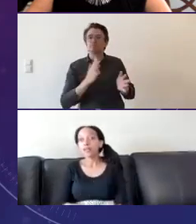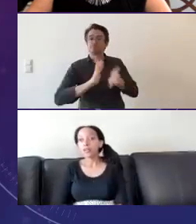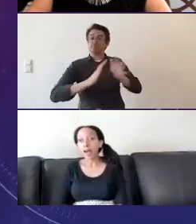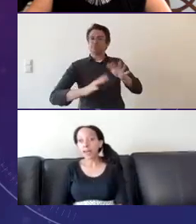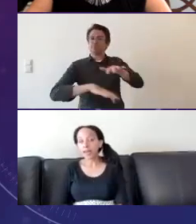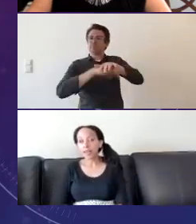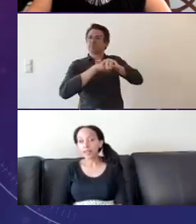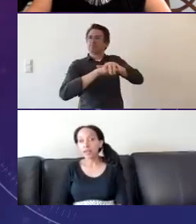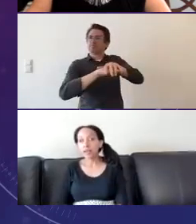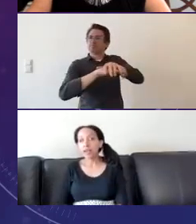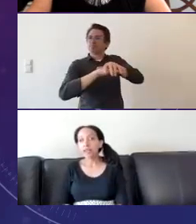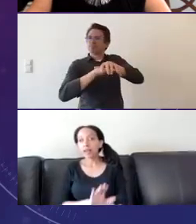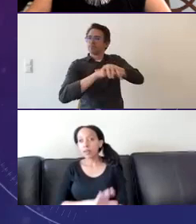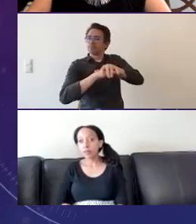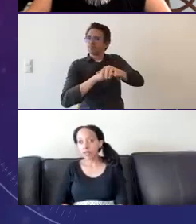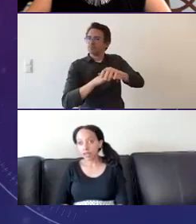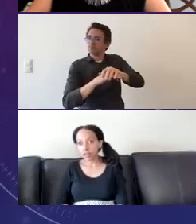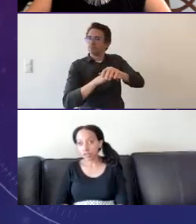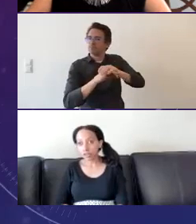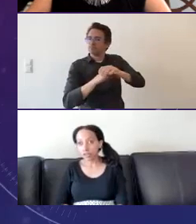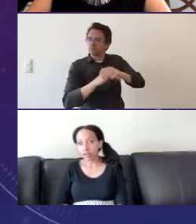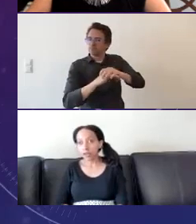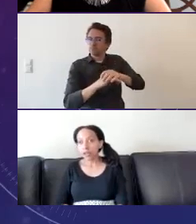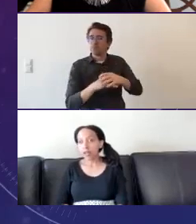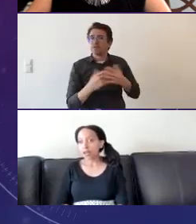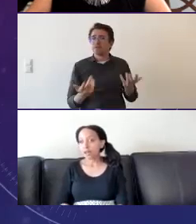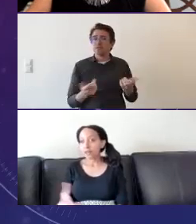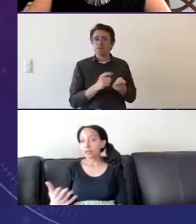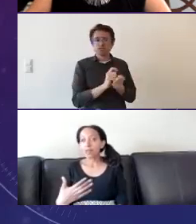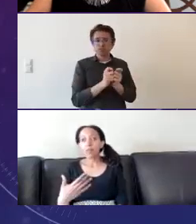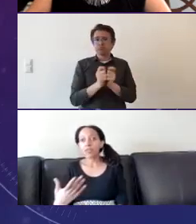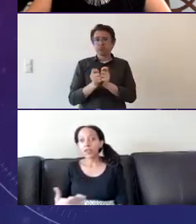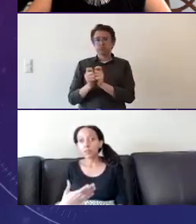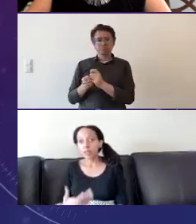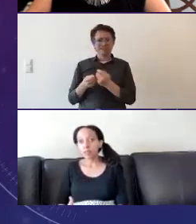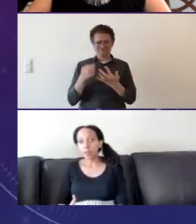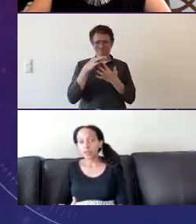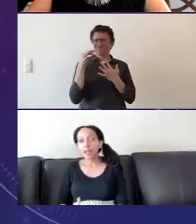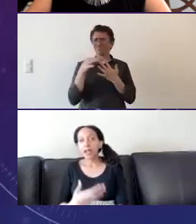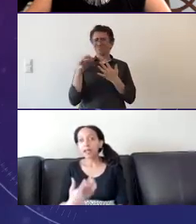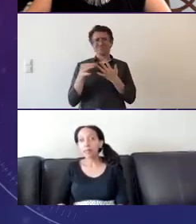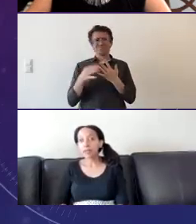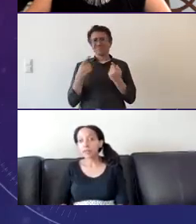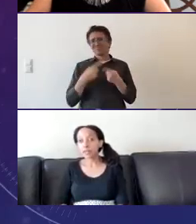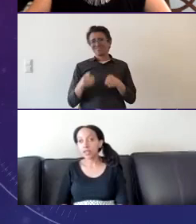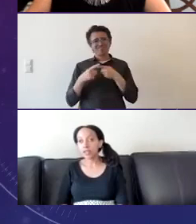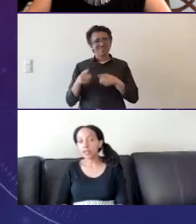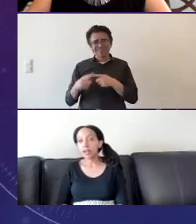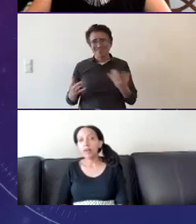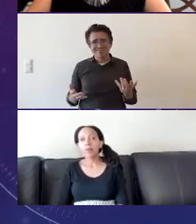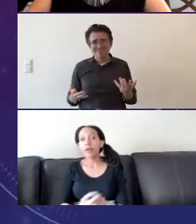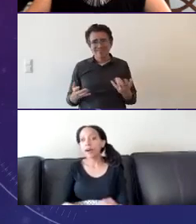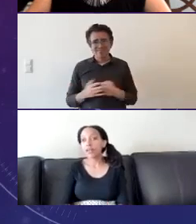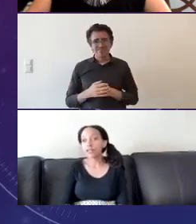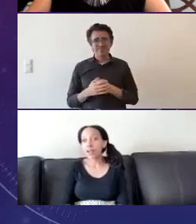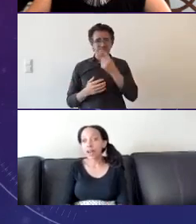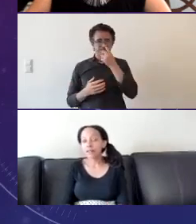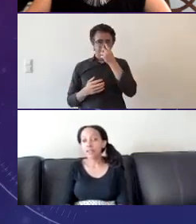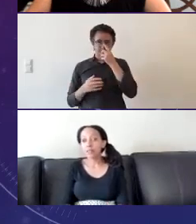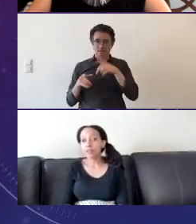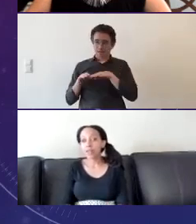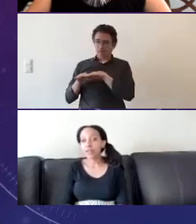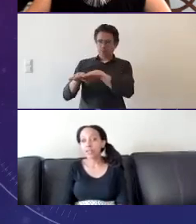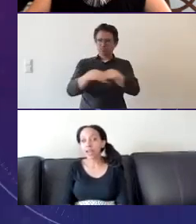that is communication between people in person we also have communication access